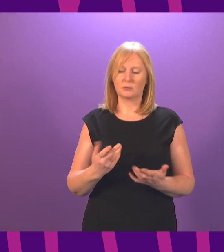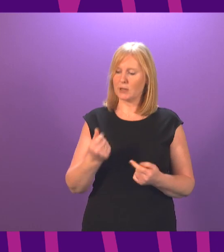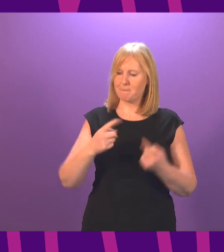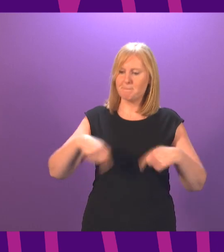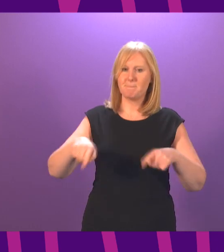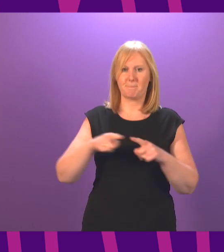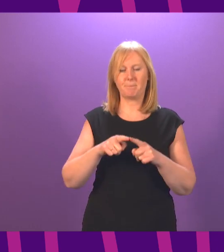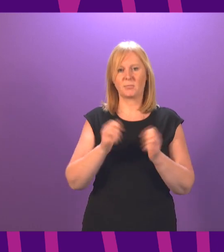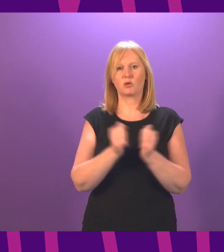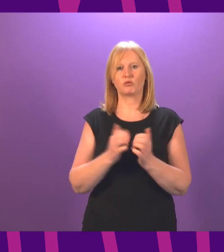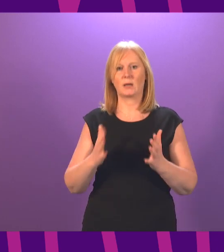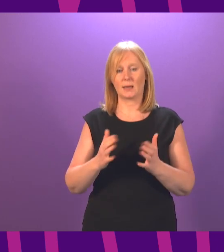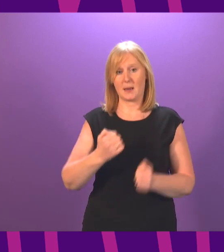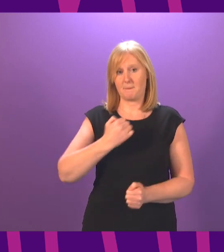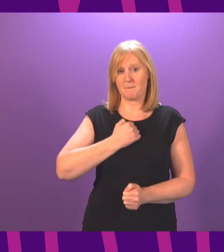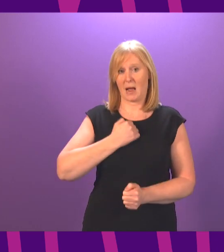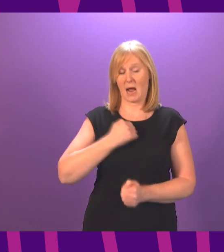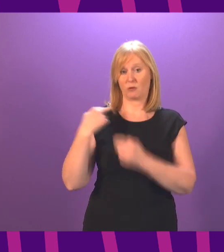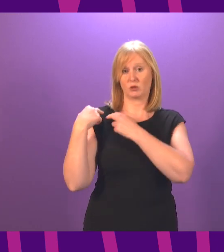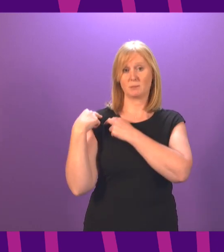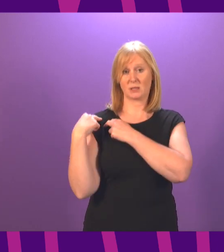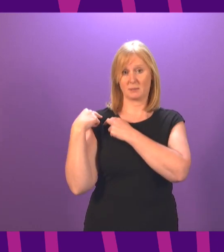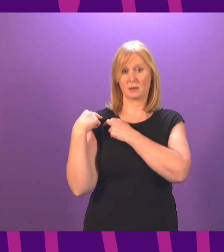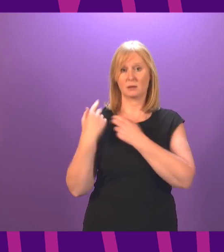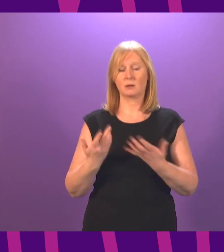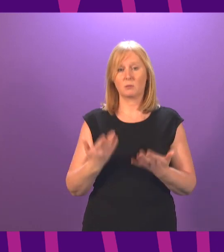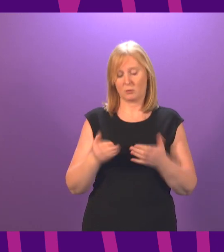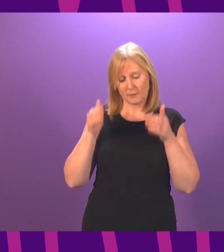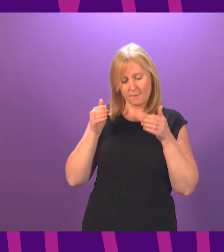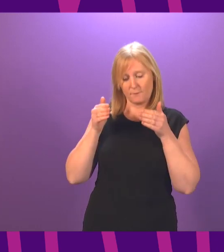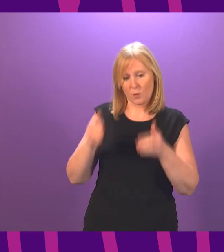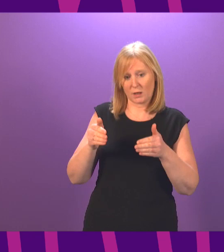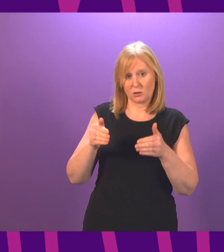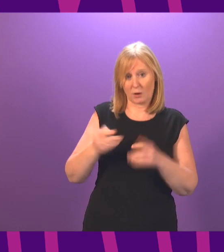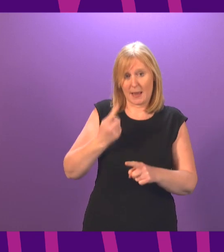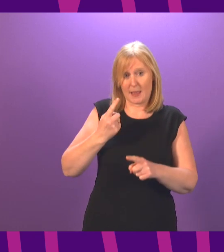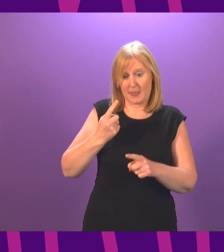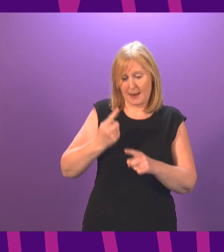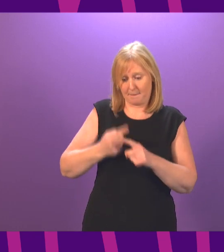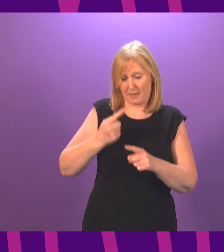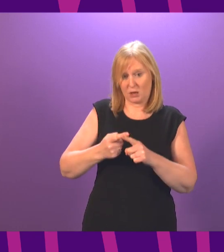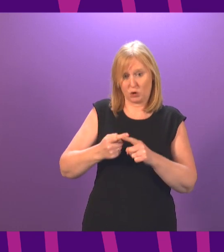in the chamber do—is that my responsibility right now is to focus on the immediate challenge